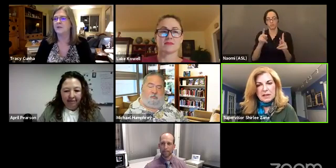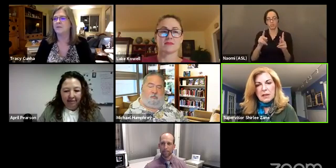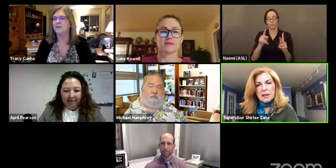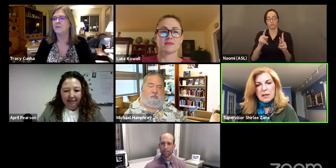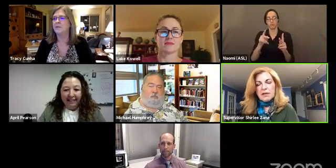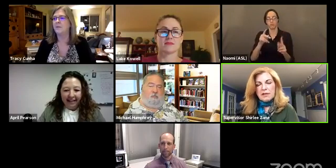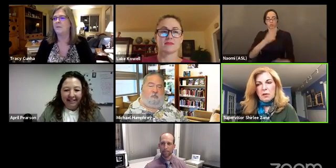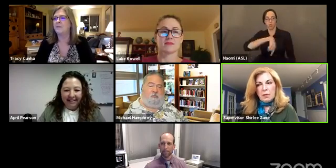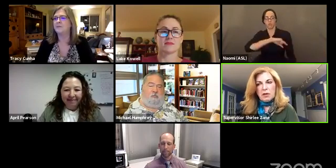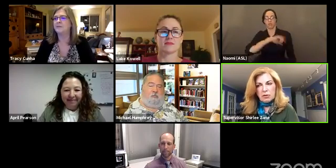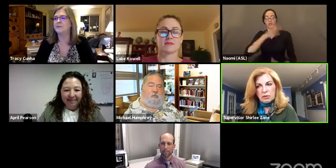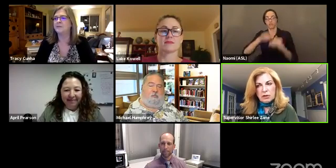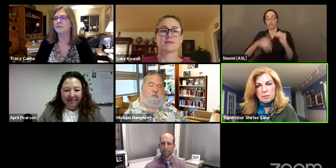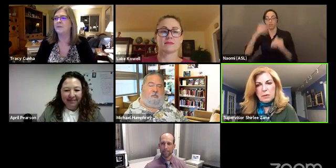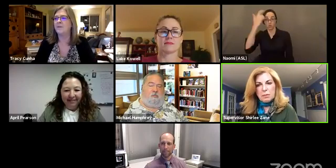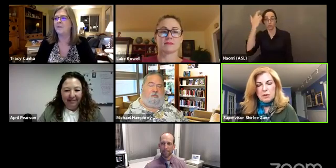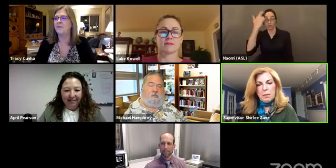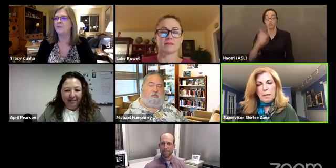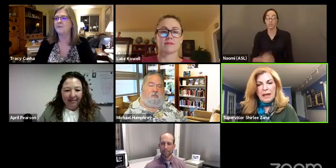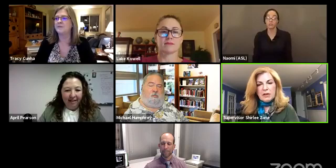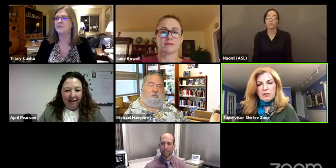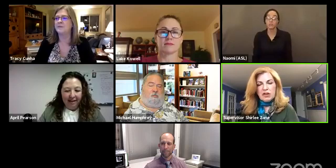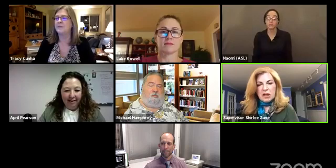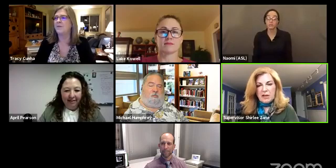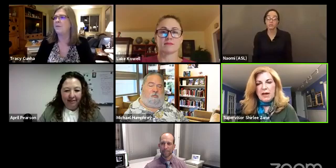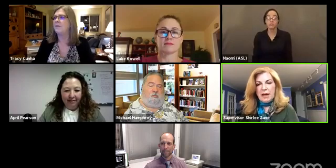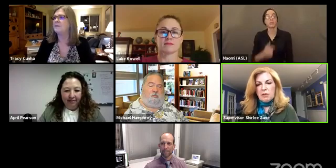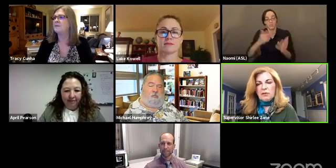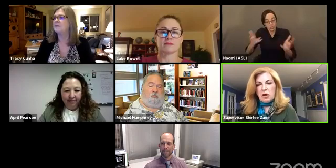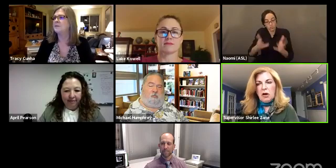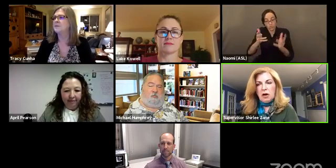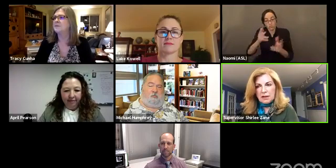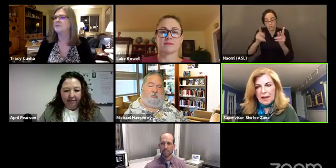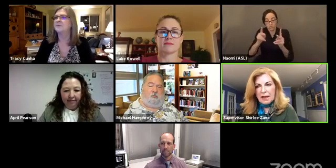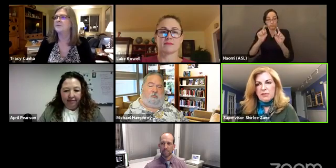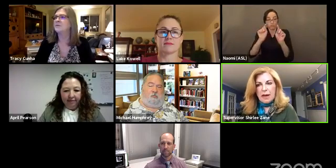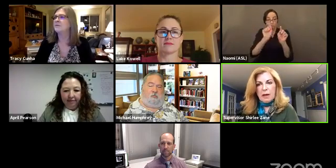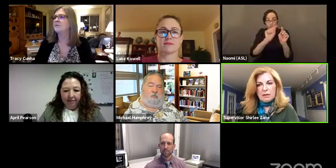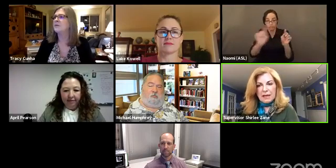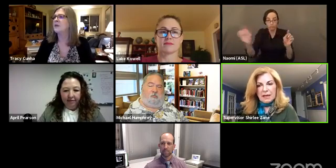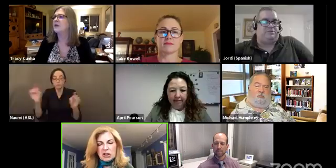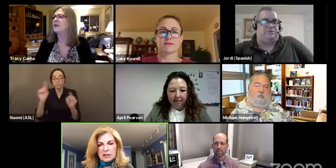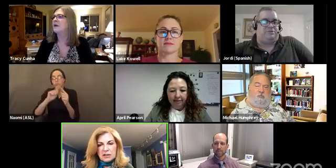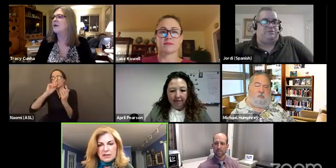it so i would encourage people to check that out to call and ask for an application and